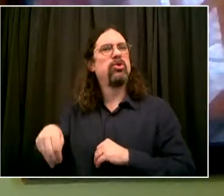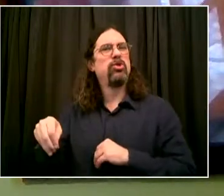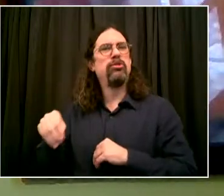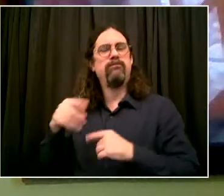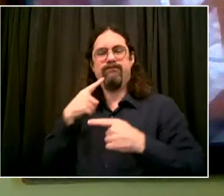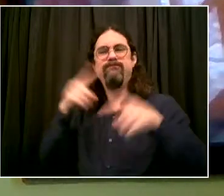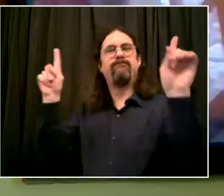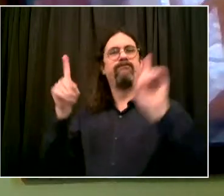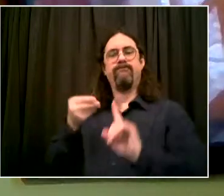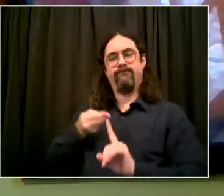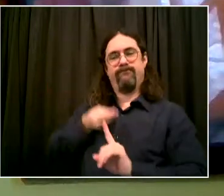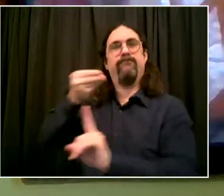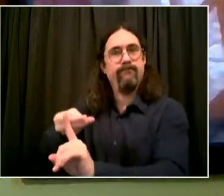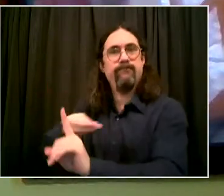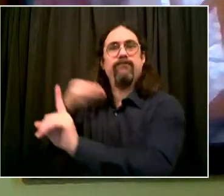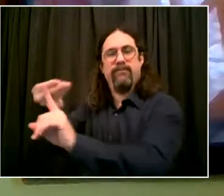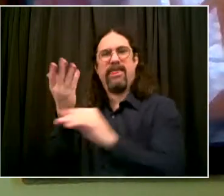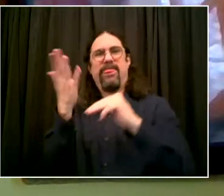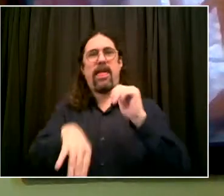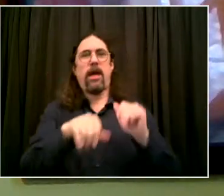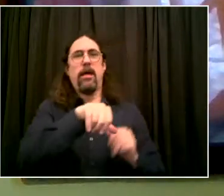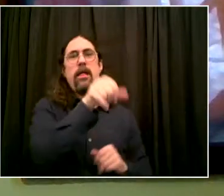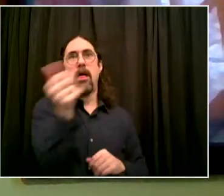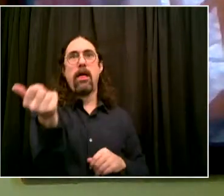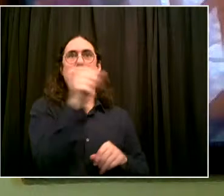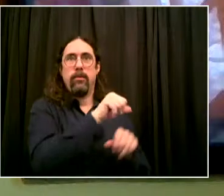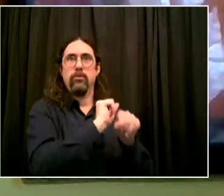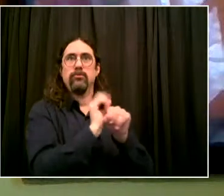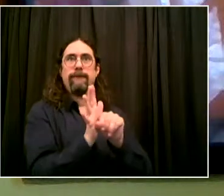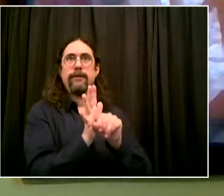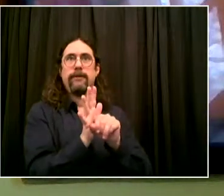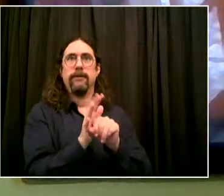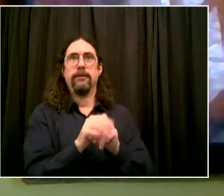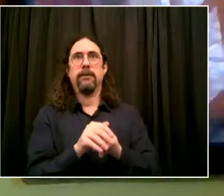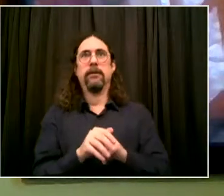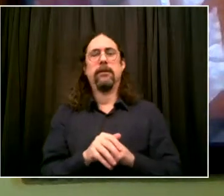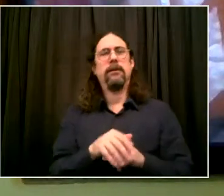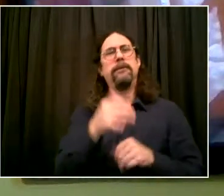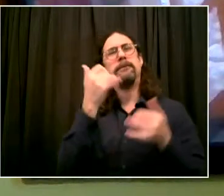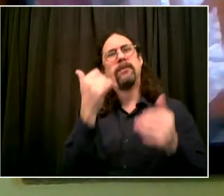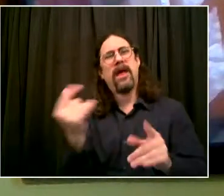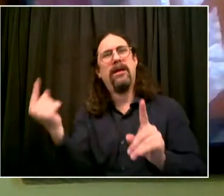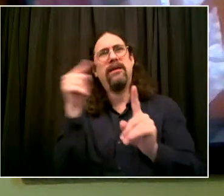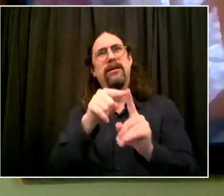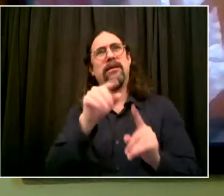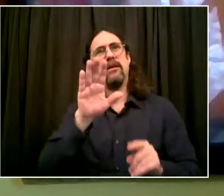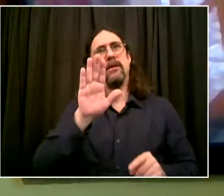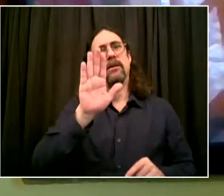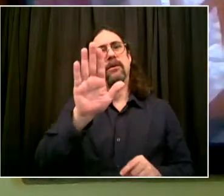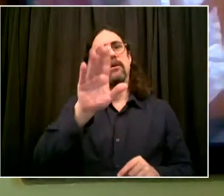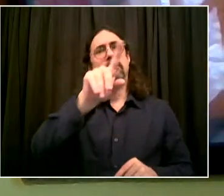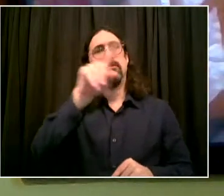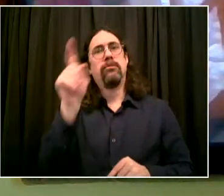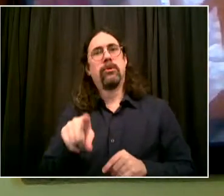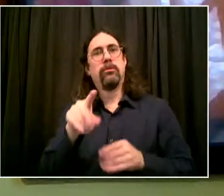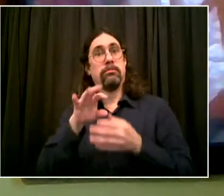EVALUATED AND UNDERSTOOD. IN THE MEANTIME E